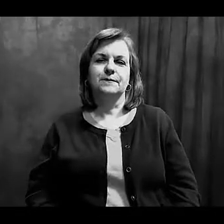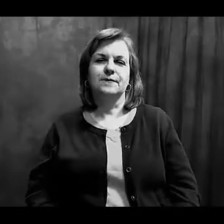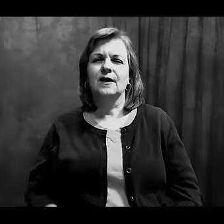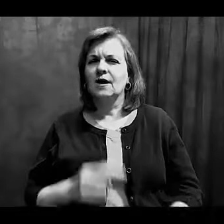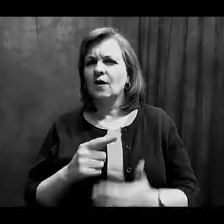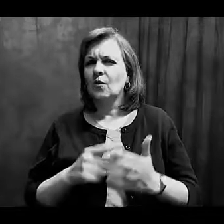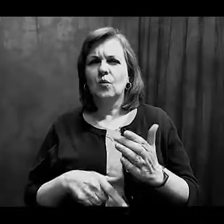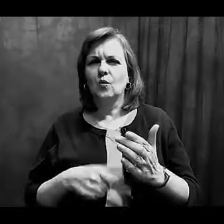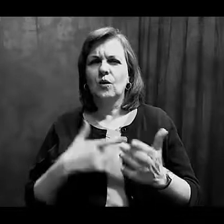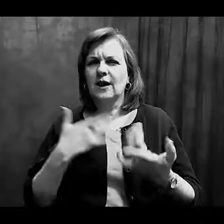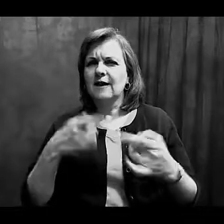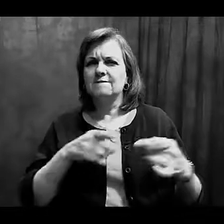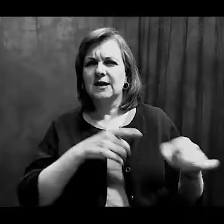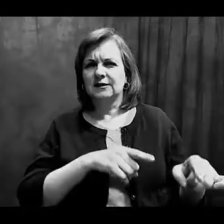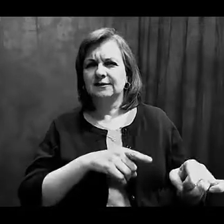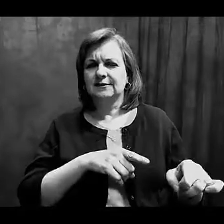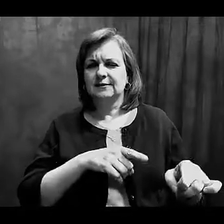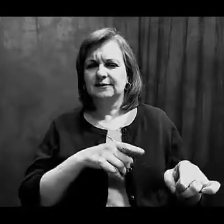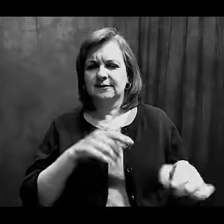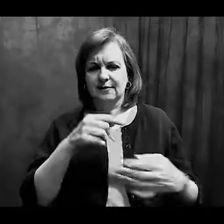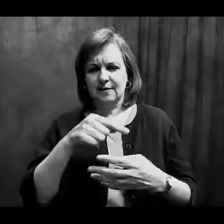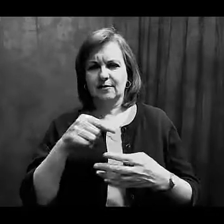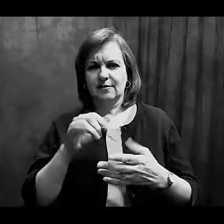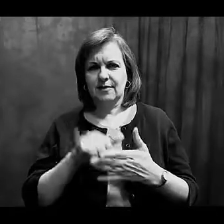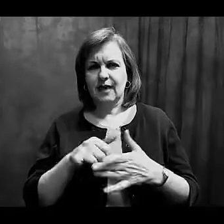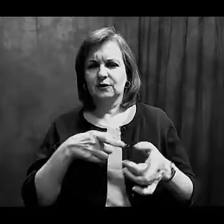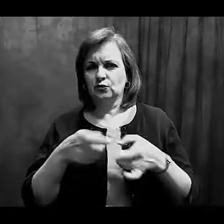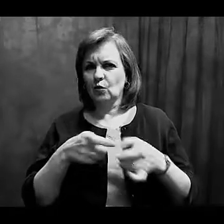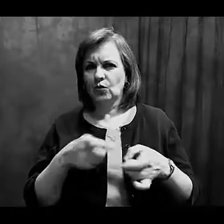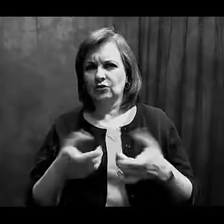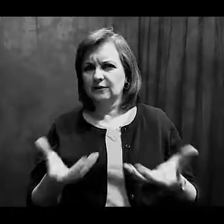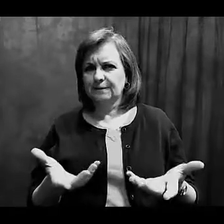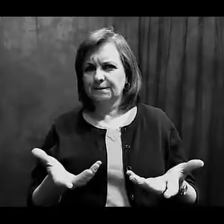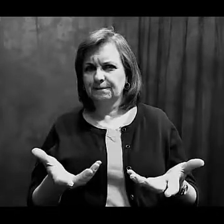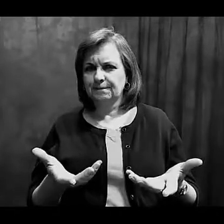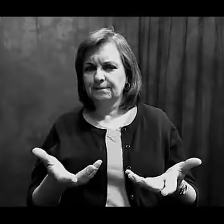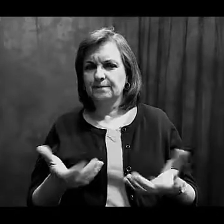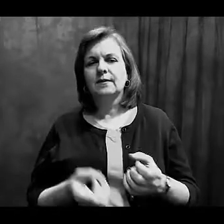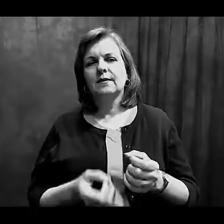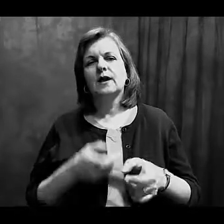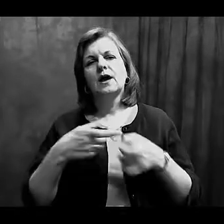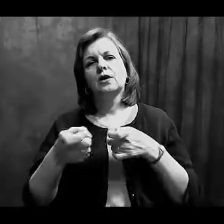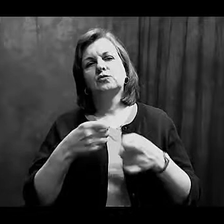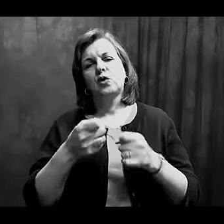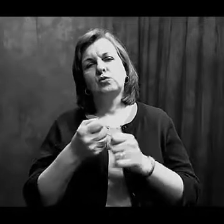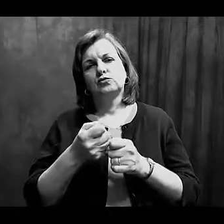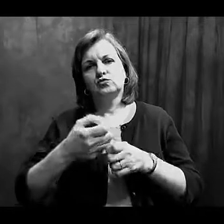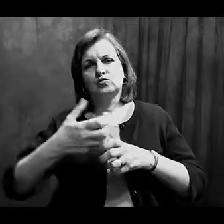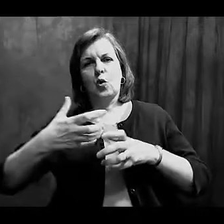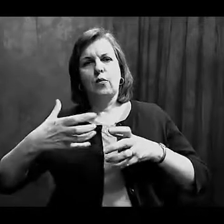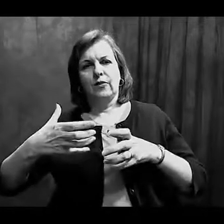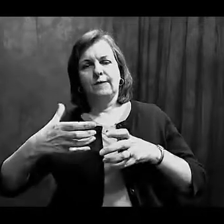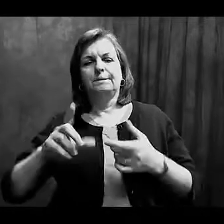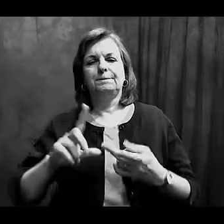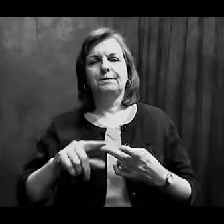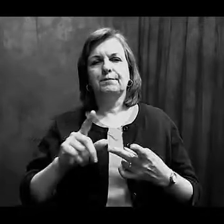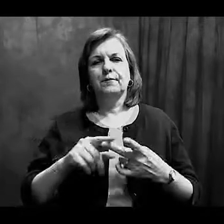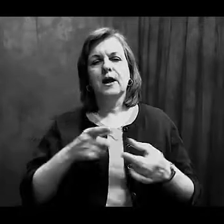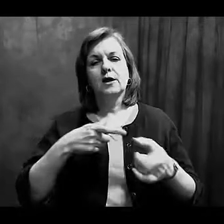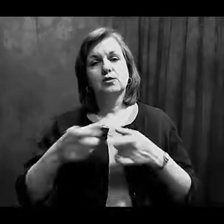what events might this actually control?? we can look at control of growth